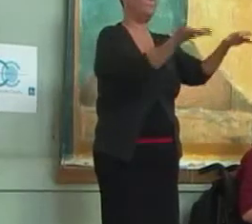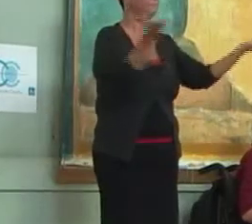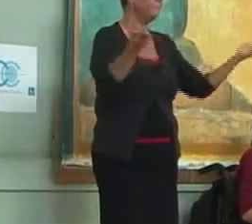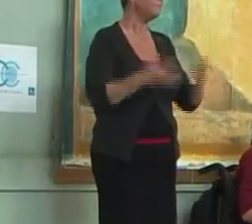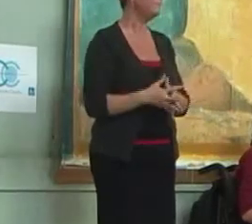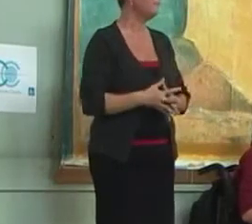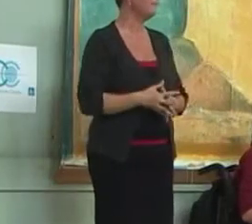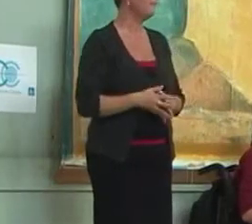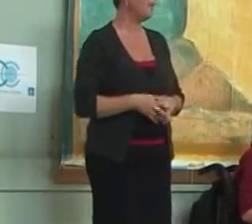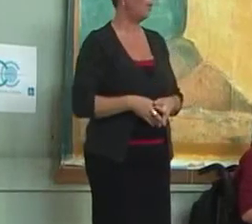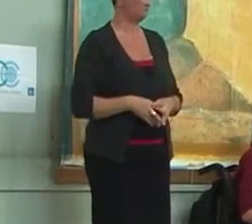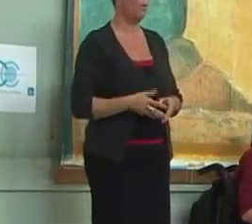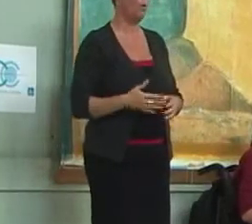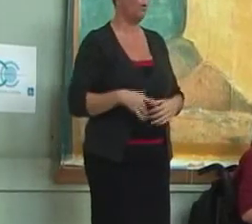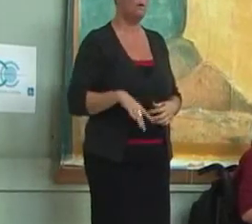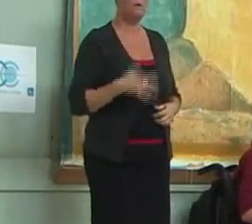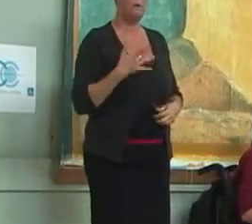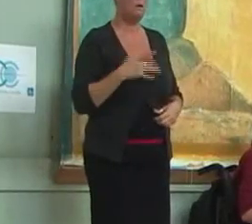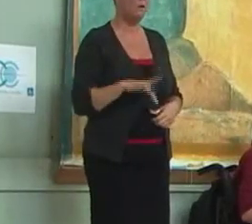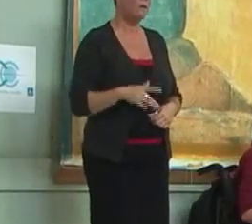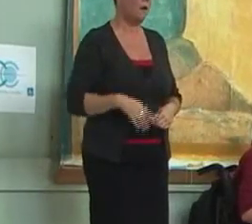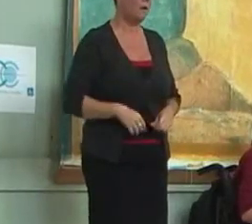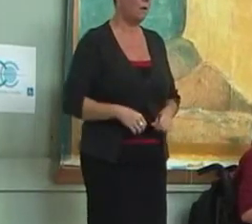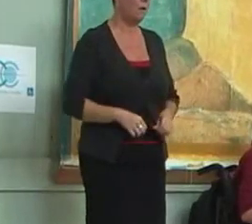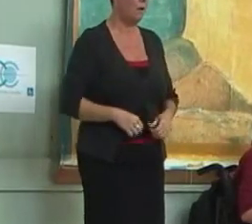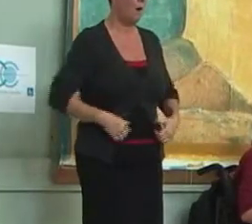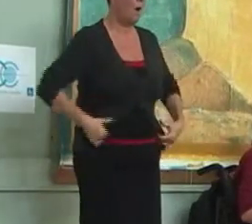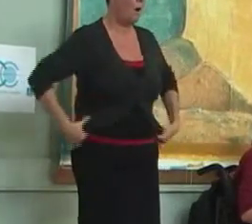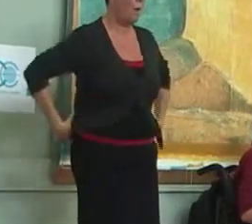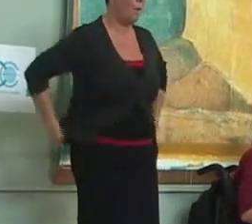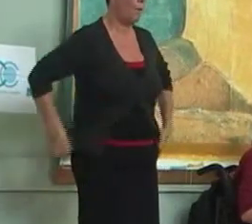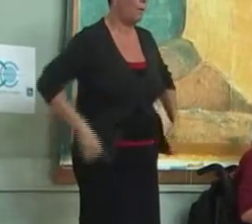We have someone at the microphone right now. If you'd like to ask your question please.